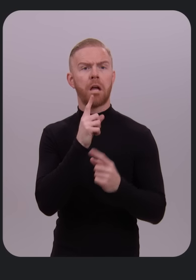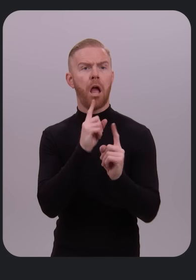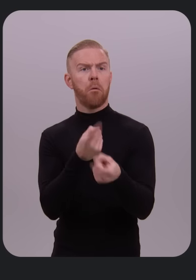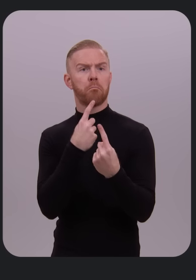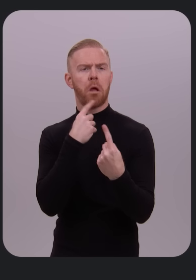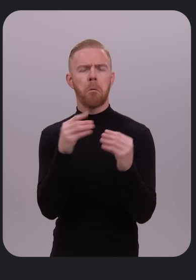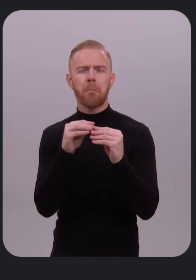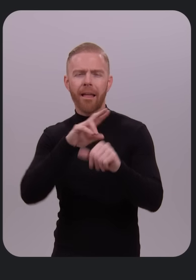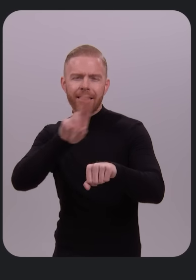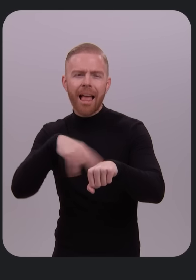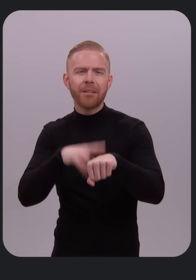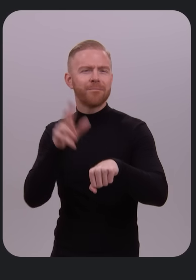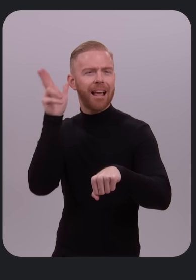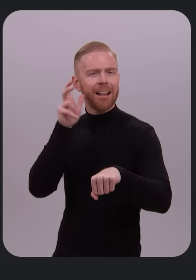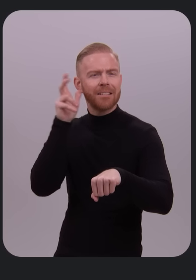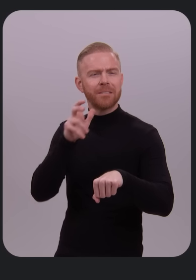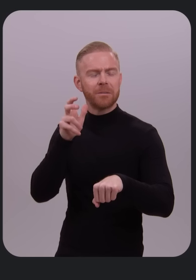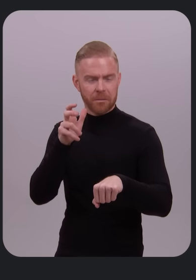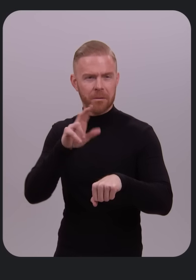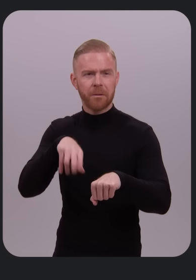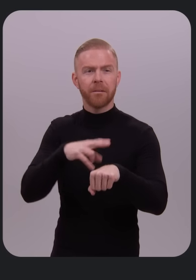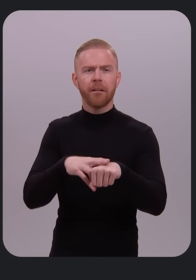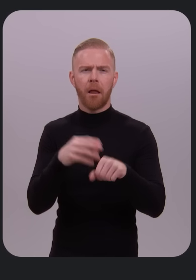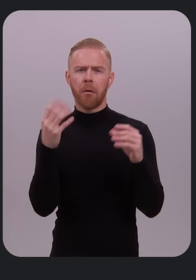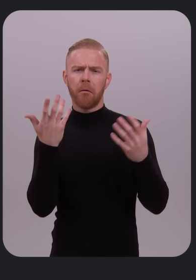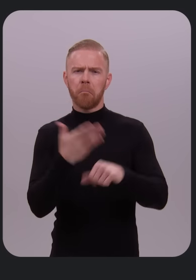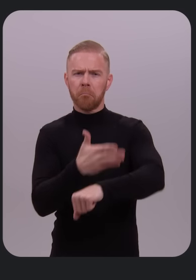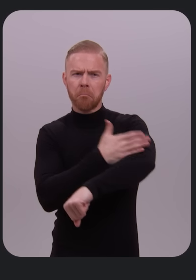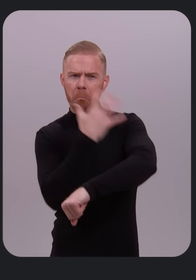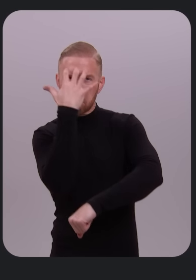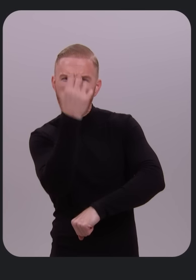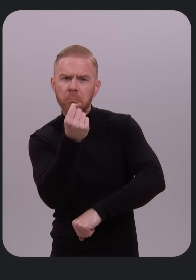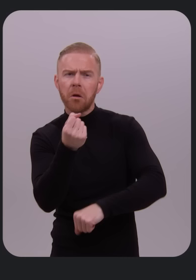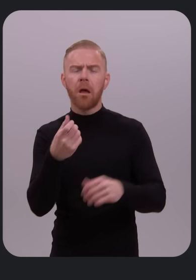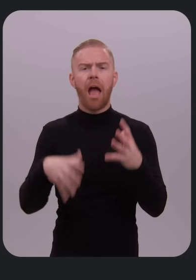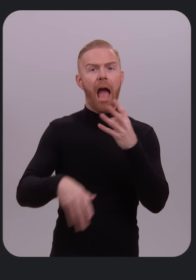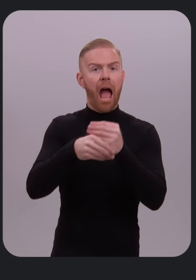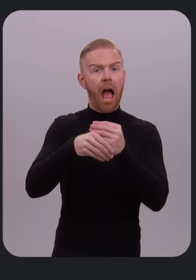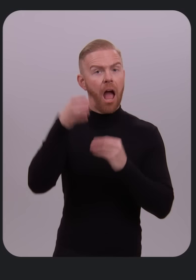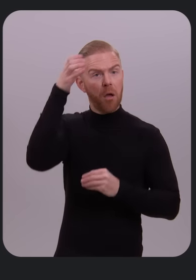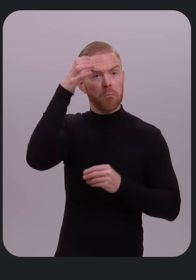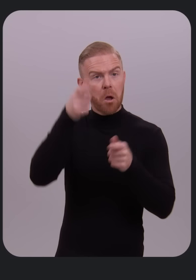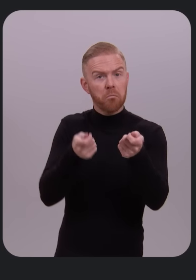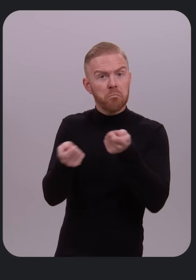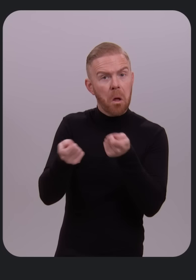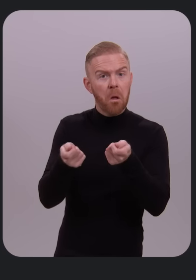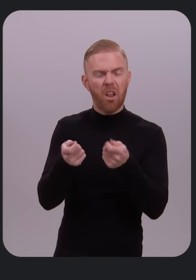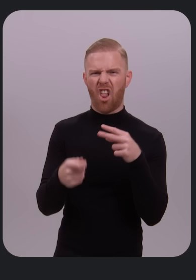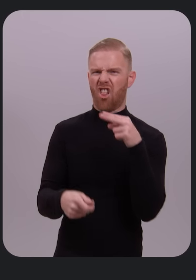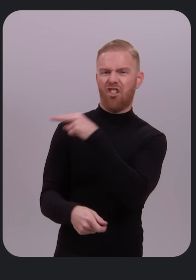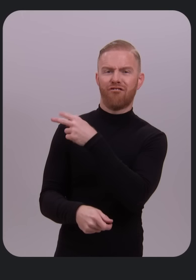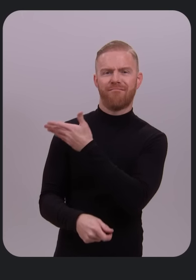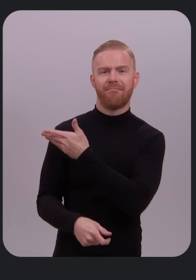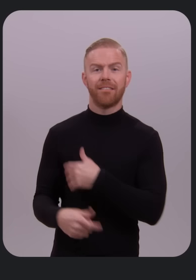We've improved memory and added computer control. Let's take a look. [VIDEO PLAYBACK] I'm here with the latest research prototype